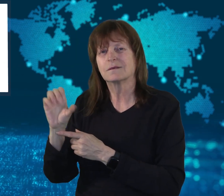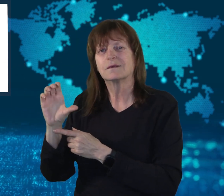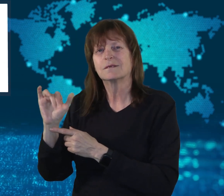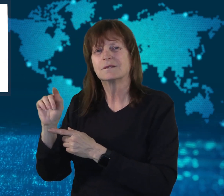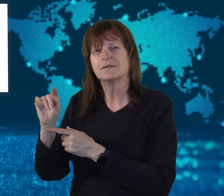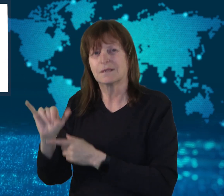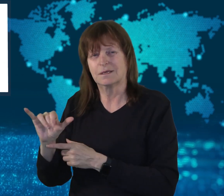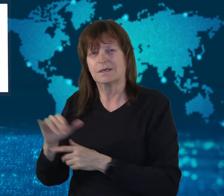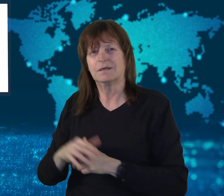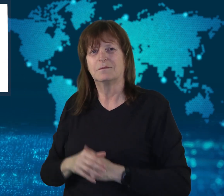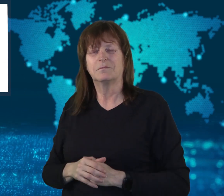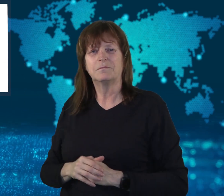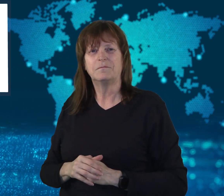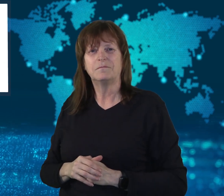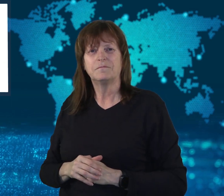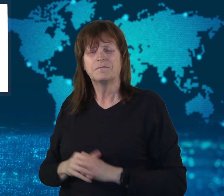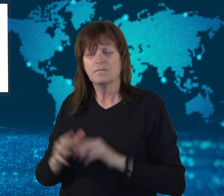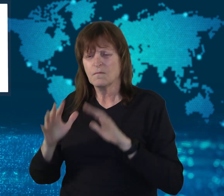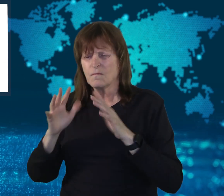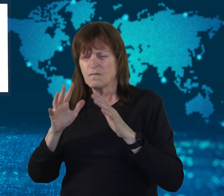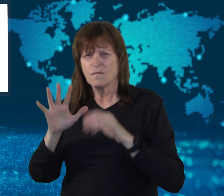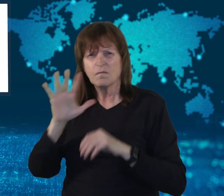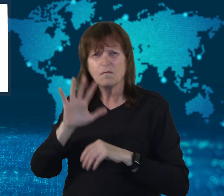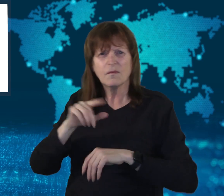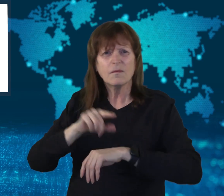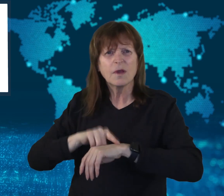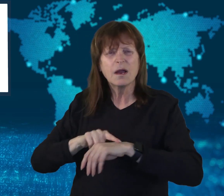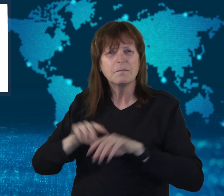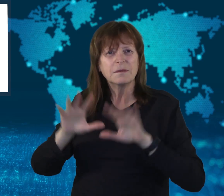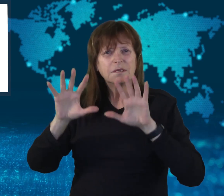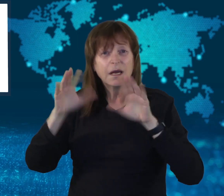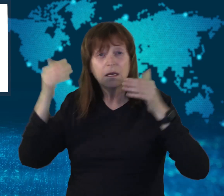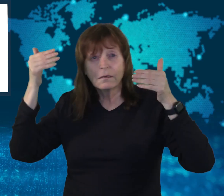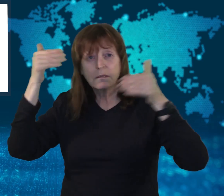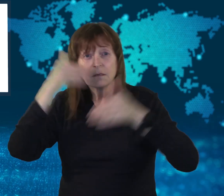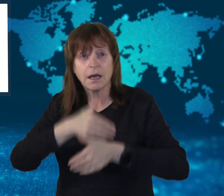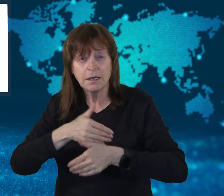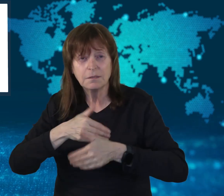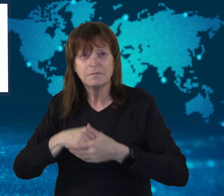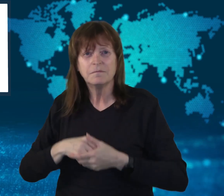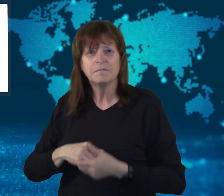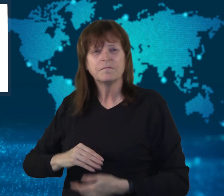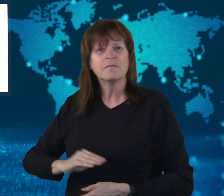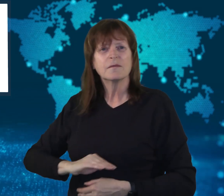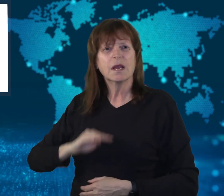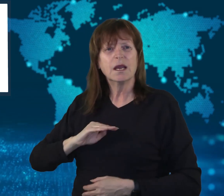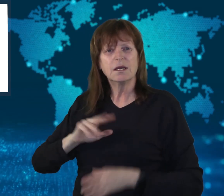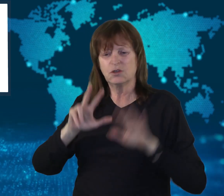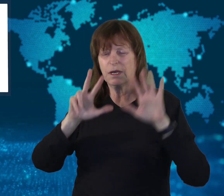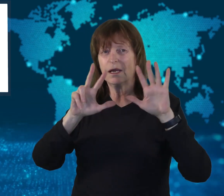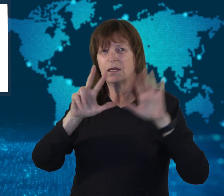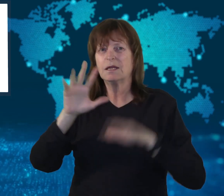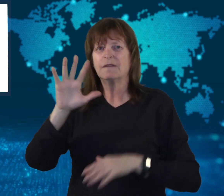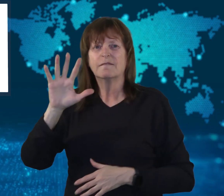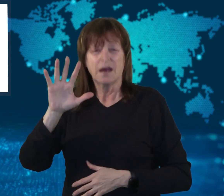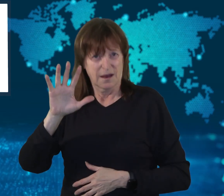came to the door and shot him in the forehead.